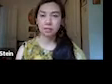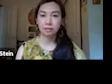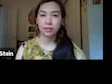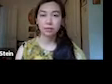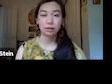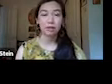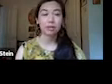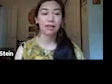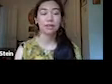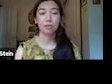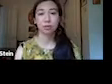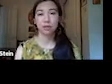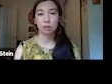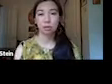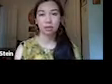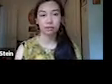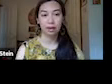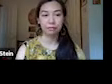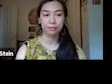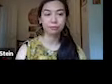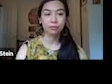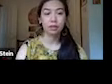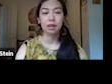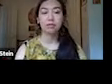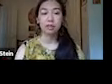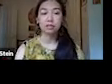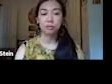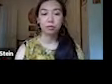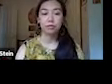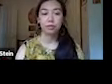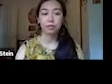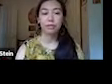and physical health and improving our quality of life. And results from the review found evidence